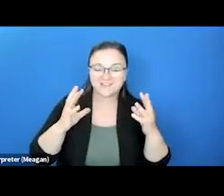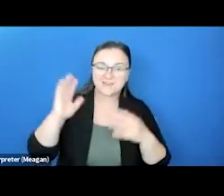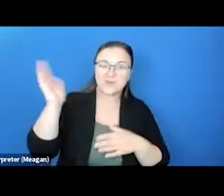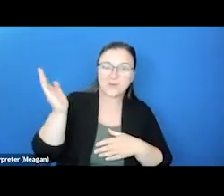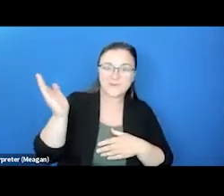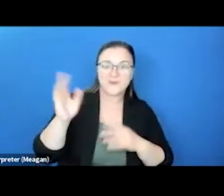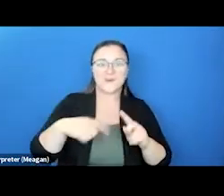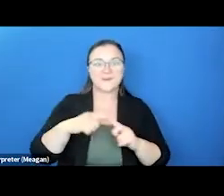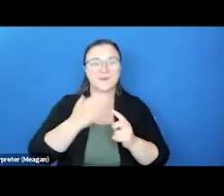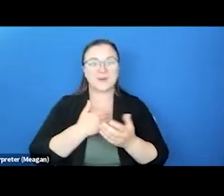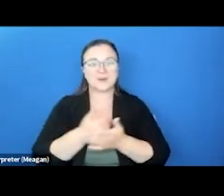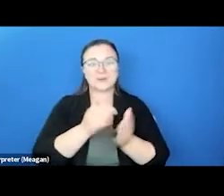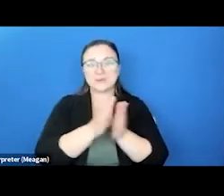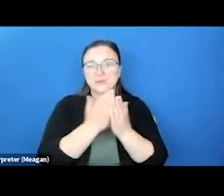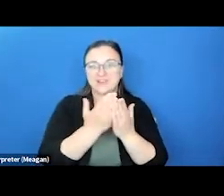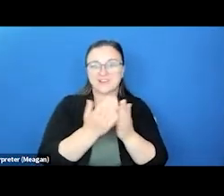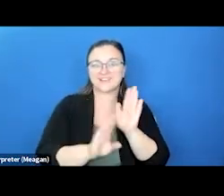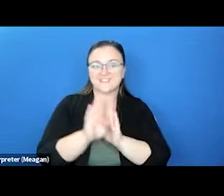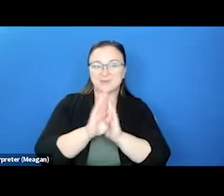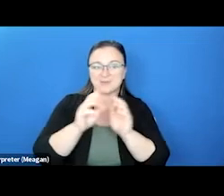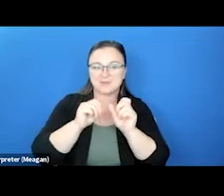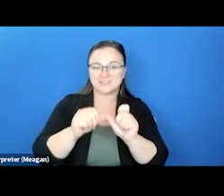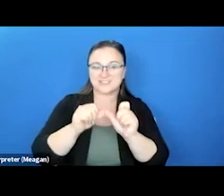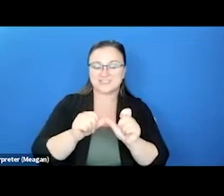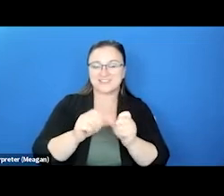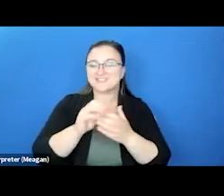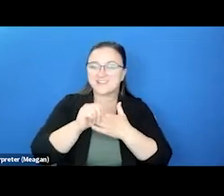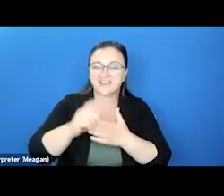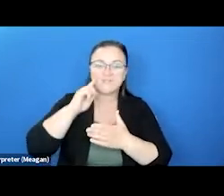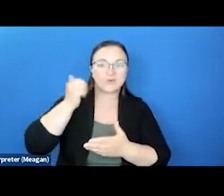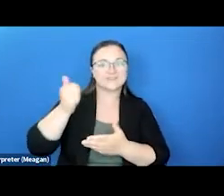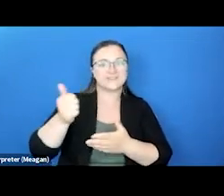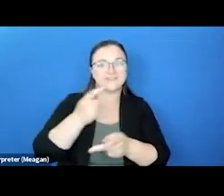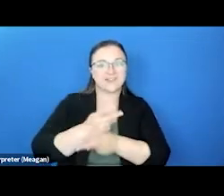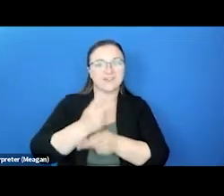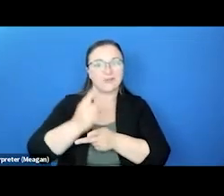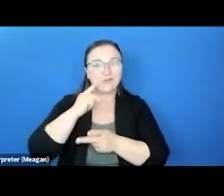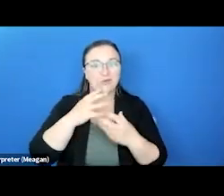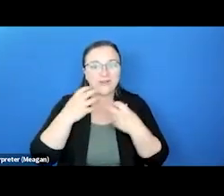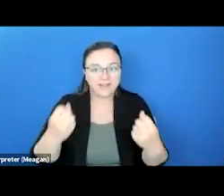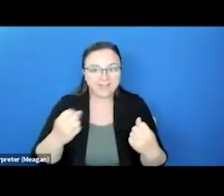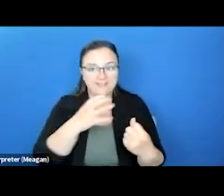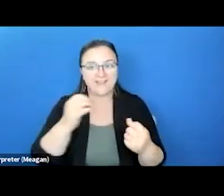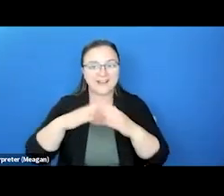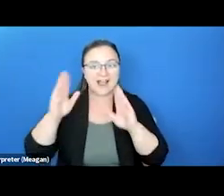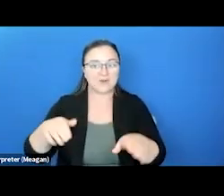on this new guide Building Resiliency, which is a Guide For Self Care for Health And Housing Professionals.